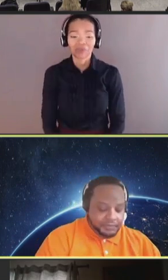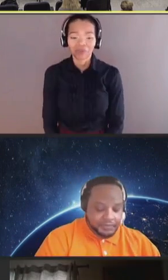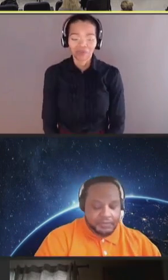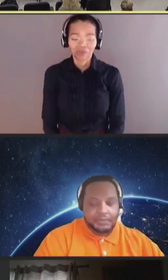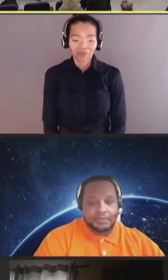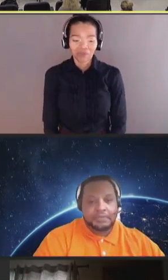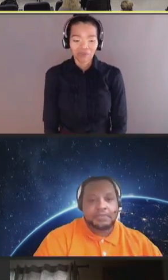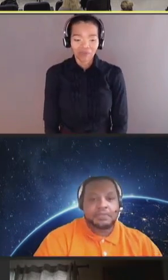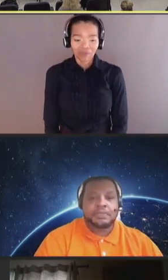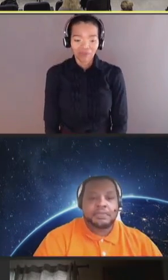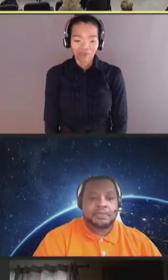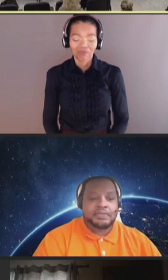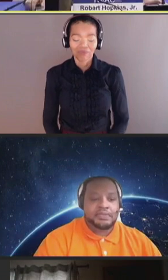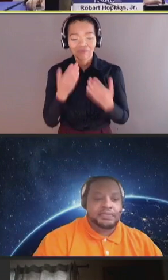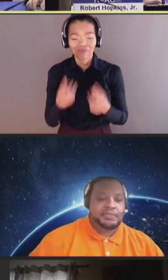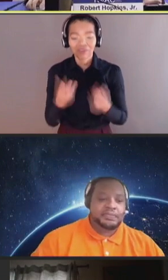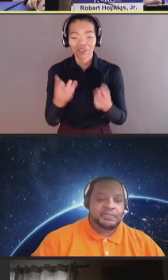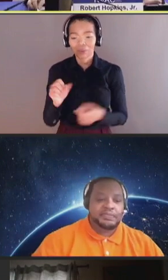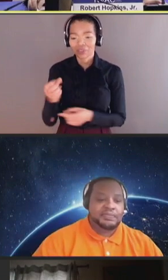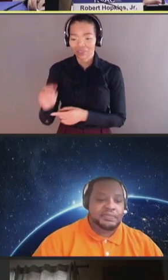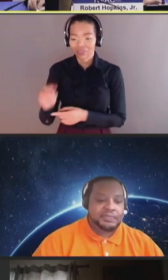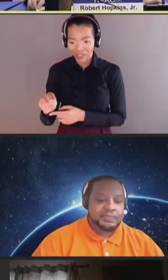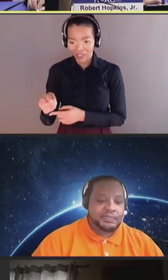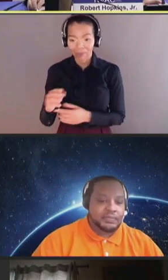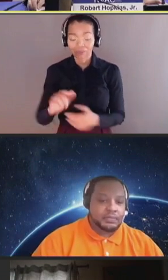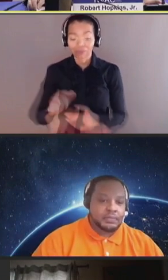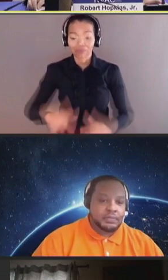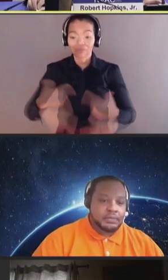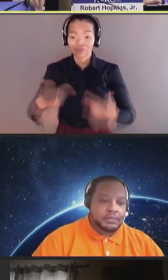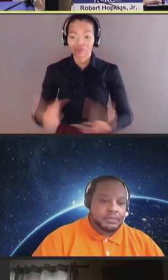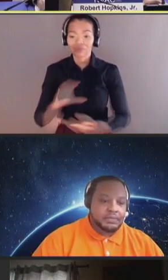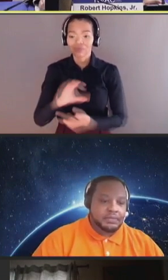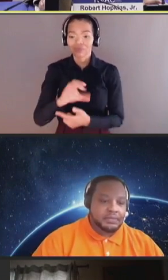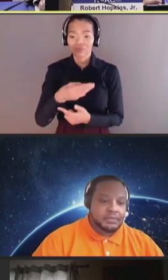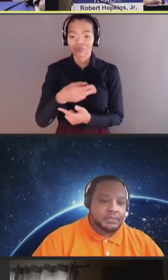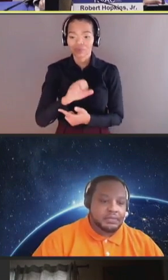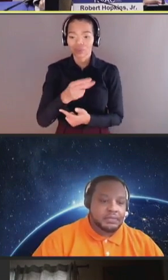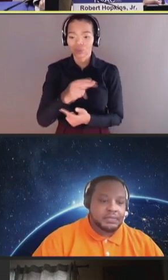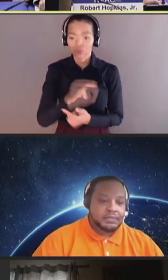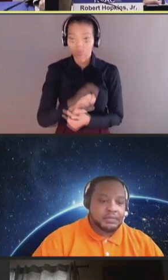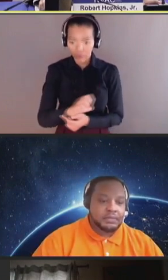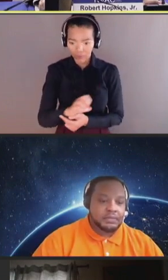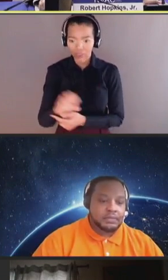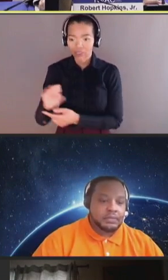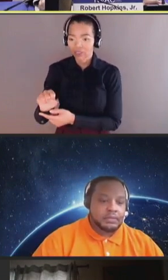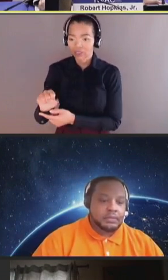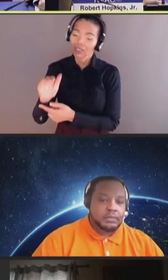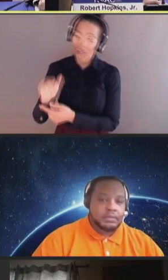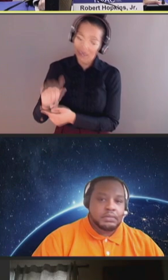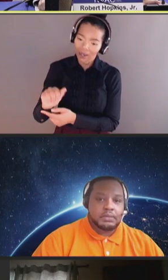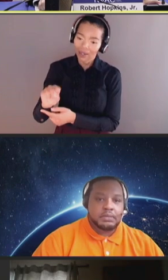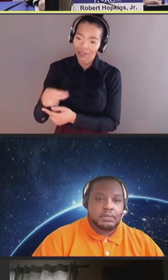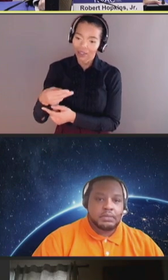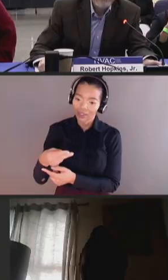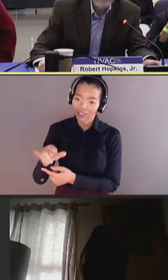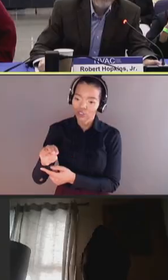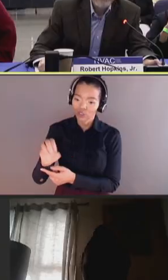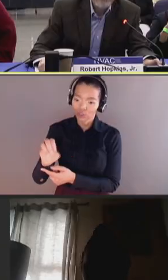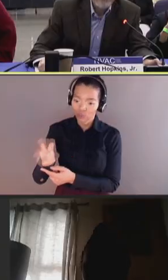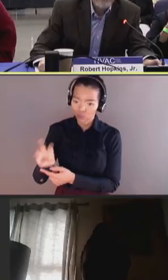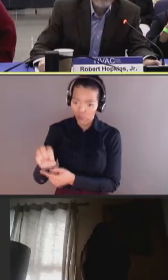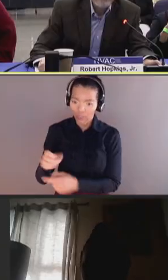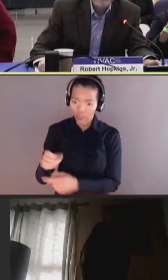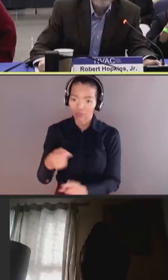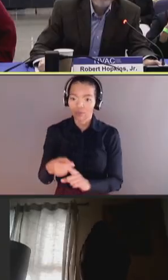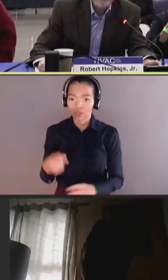Robert Hopkins: Thank you very much, Sam. Our next presenter is Christine Ashimwe from SEAHEC.